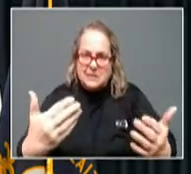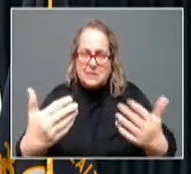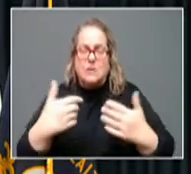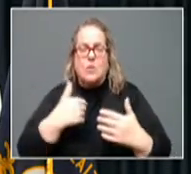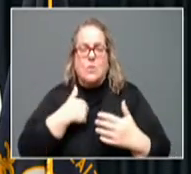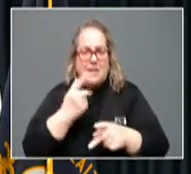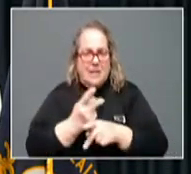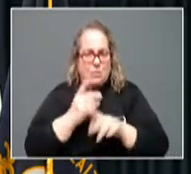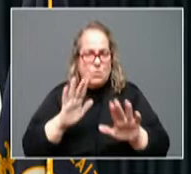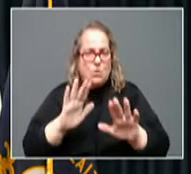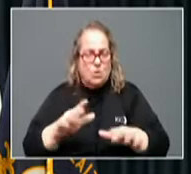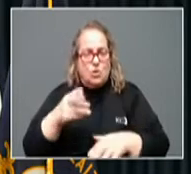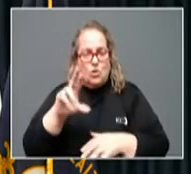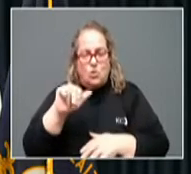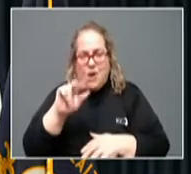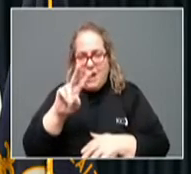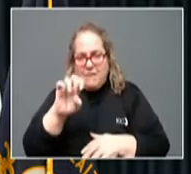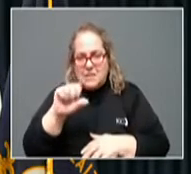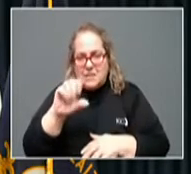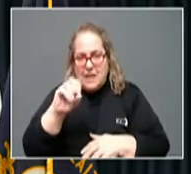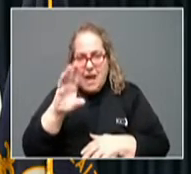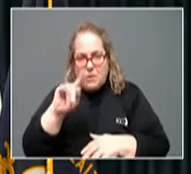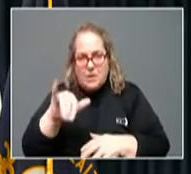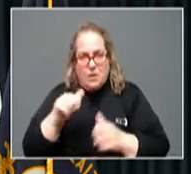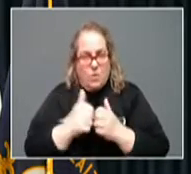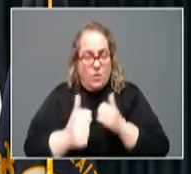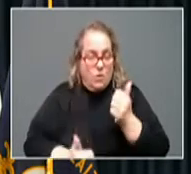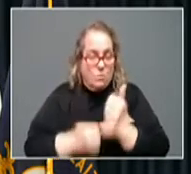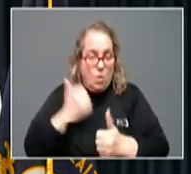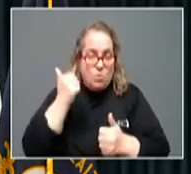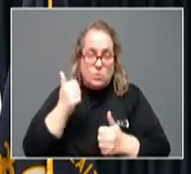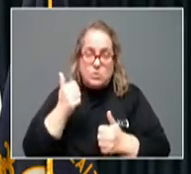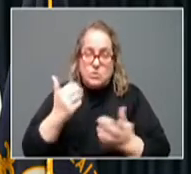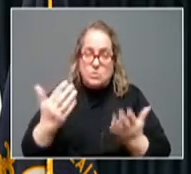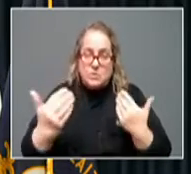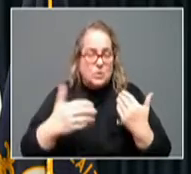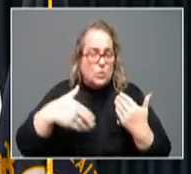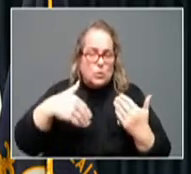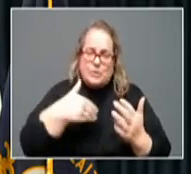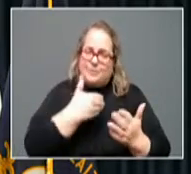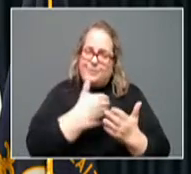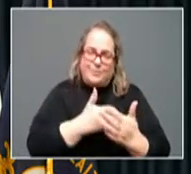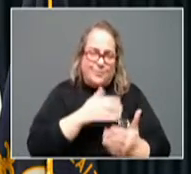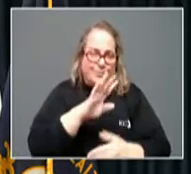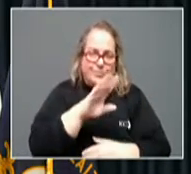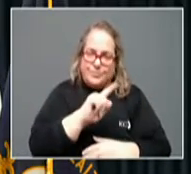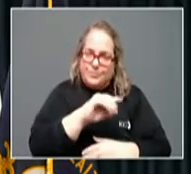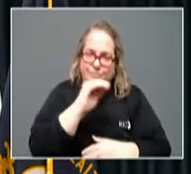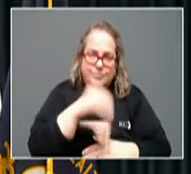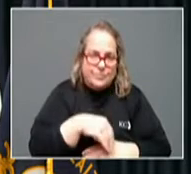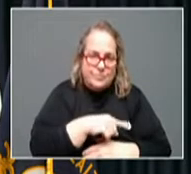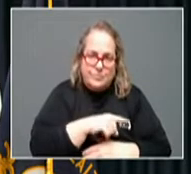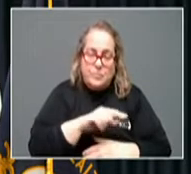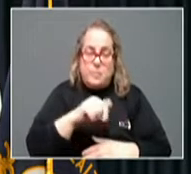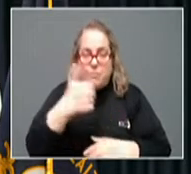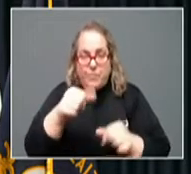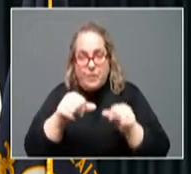the most debris isn't near the 41% many other areas. Um getting even close to